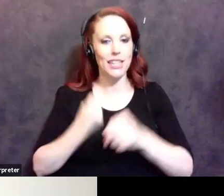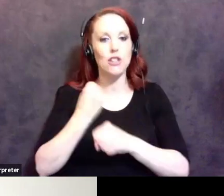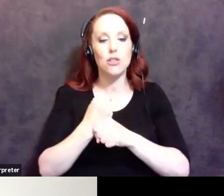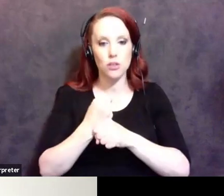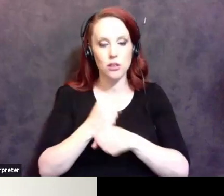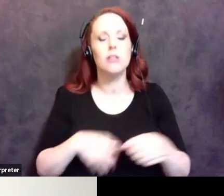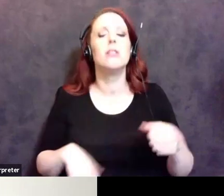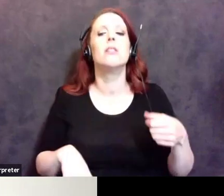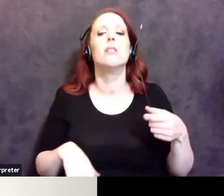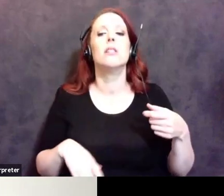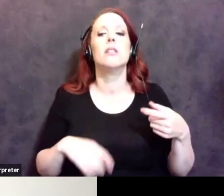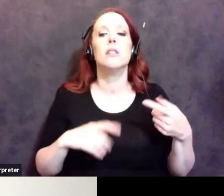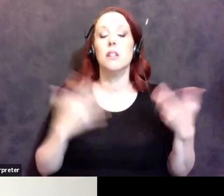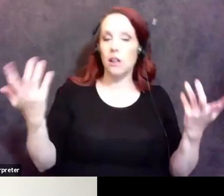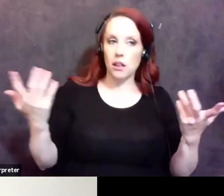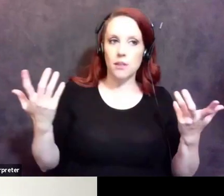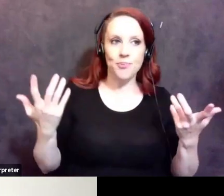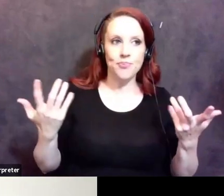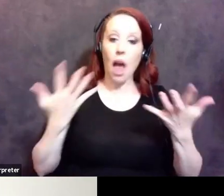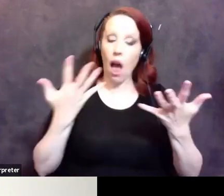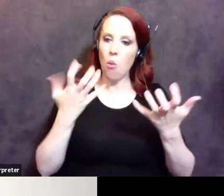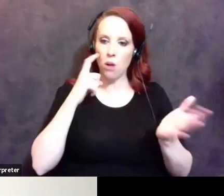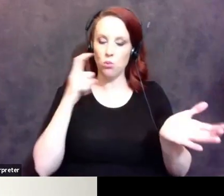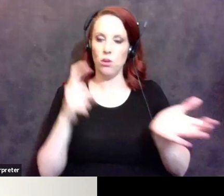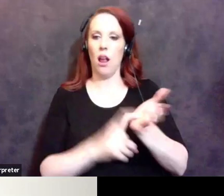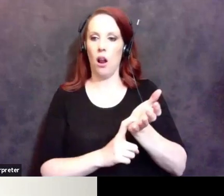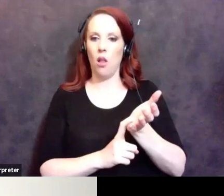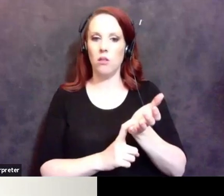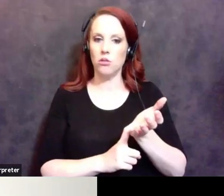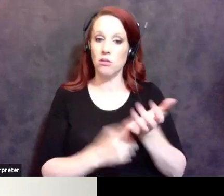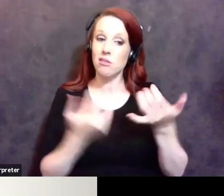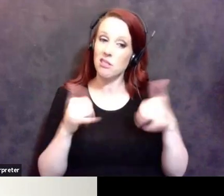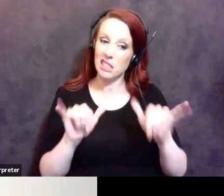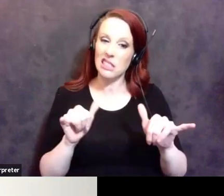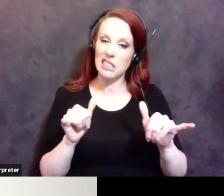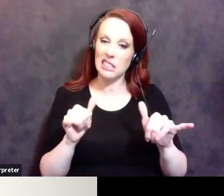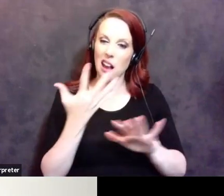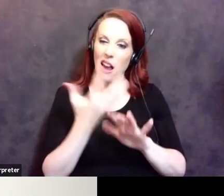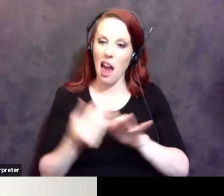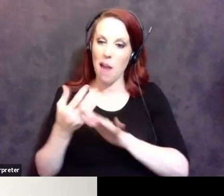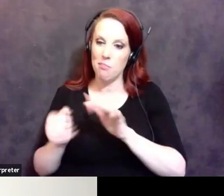one hand, I want to acknowledge that there are still a lot of gaps in the ADA. I believe